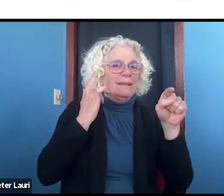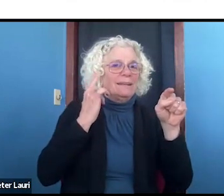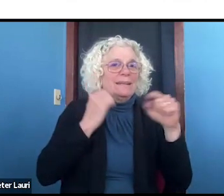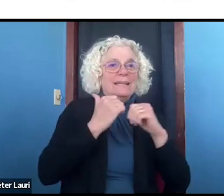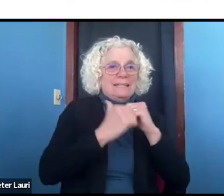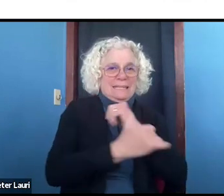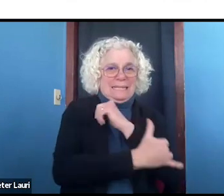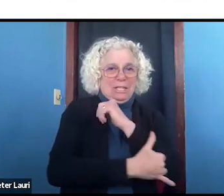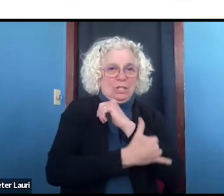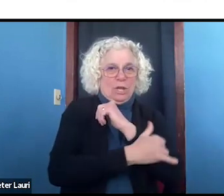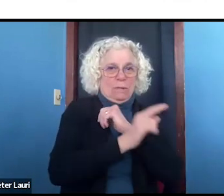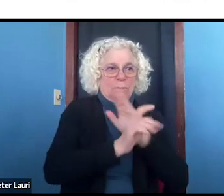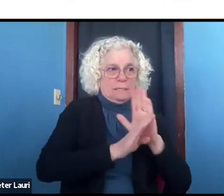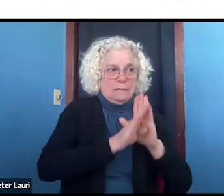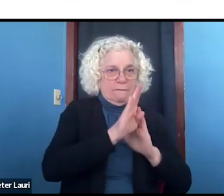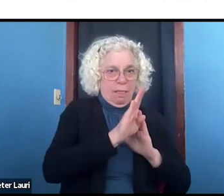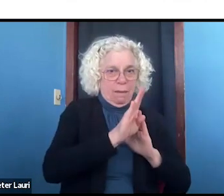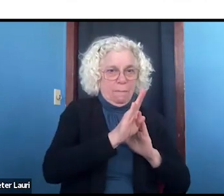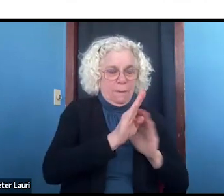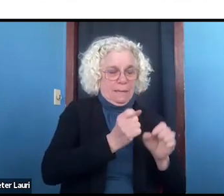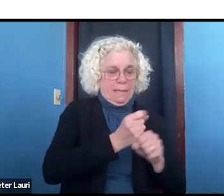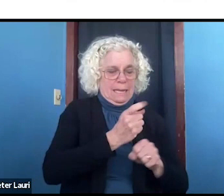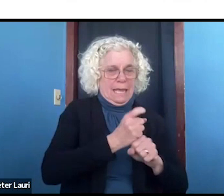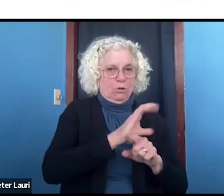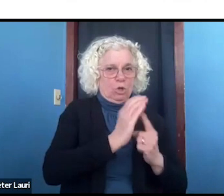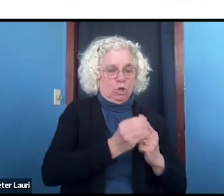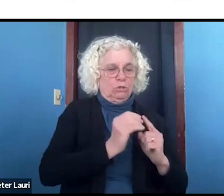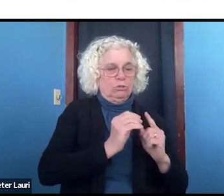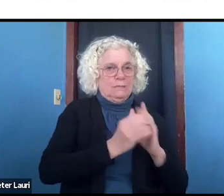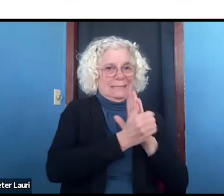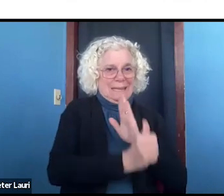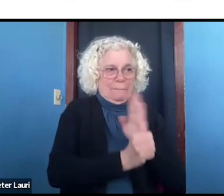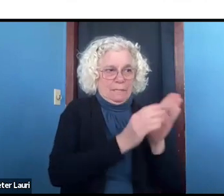to develop and update annually a cultural competency plan that's aimed